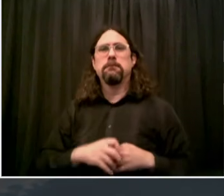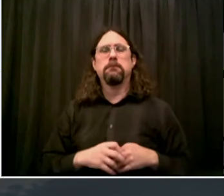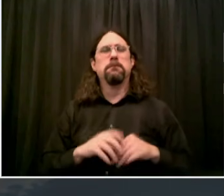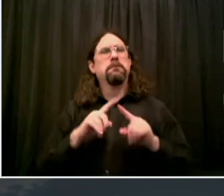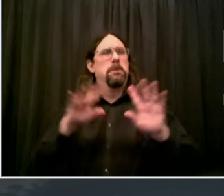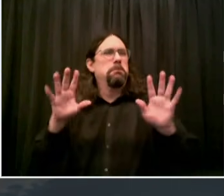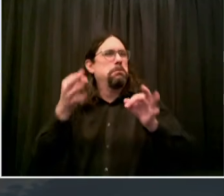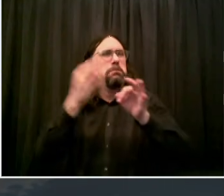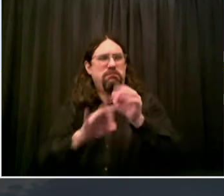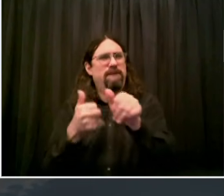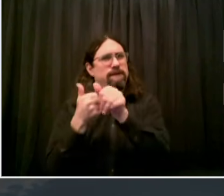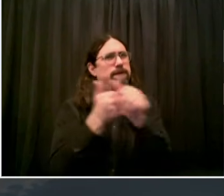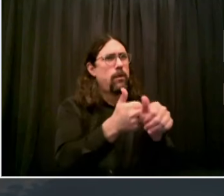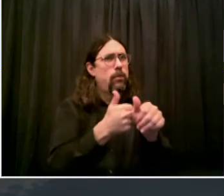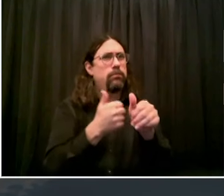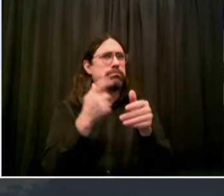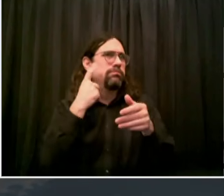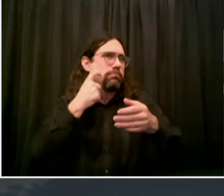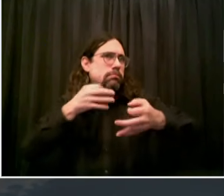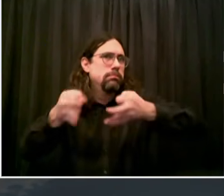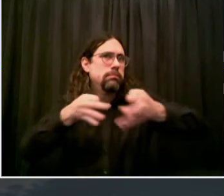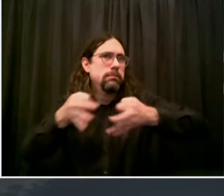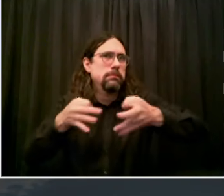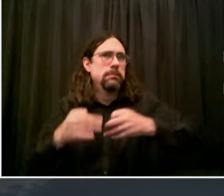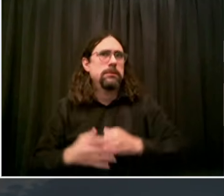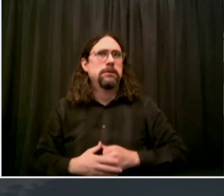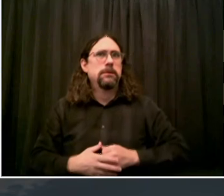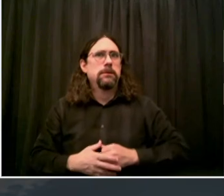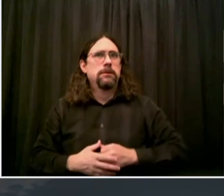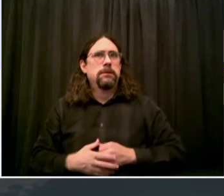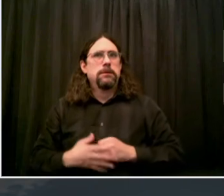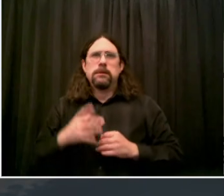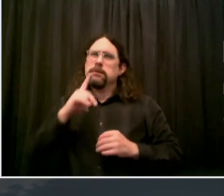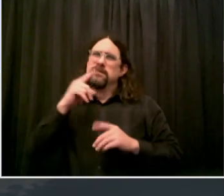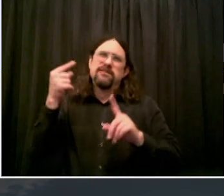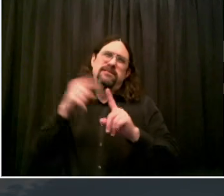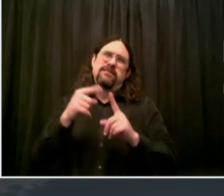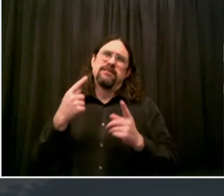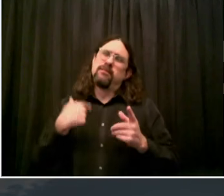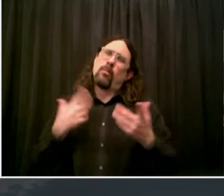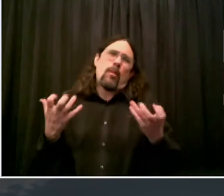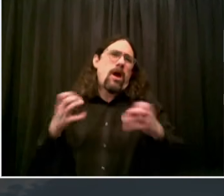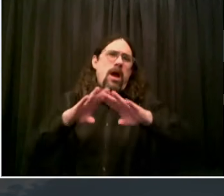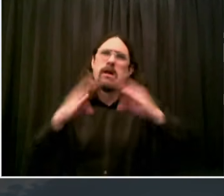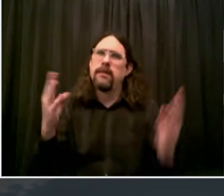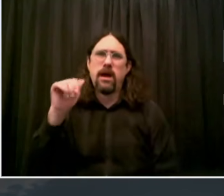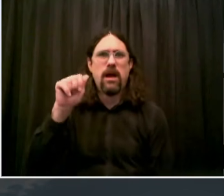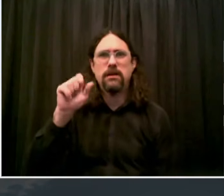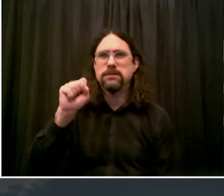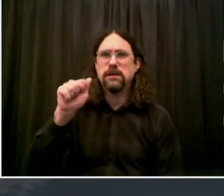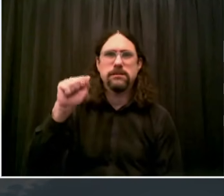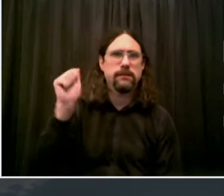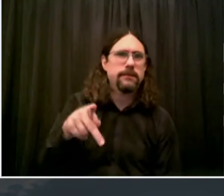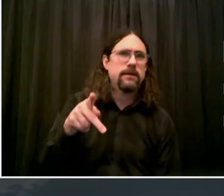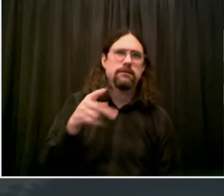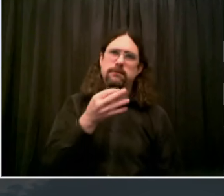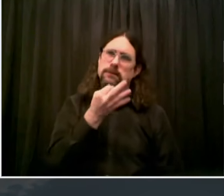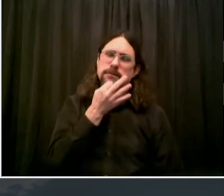DAY YET WHEN IN THE FUTURE WE MIGHT BE ABLE TO OPEN THE BEACHES THE RIGHT WAY. WE WILL HAVE OUR LIFEGUARDS TRAINED AND